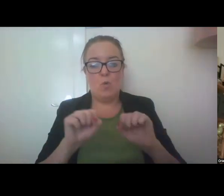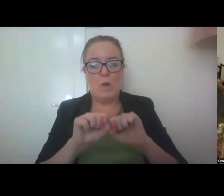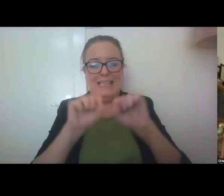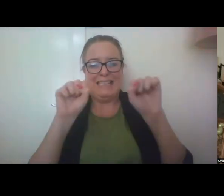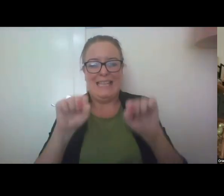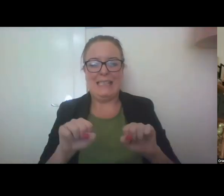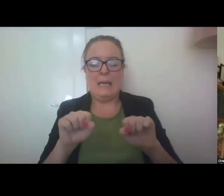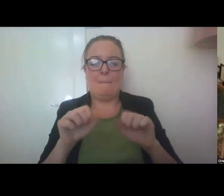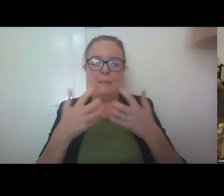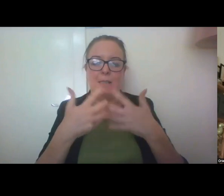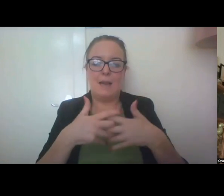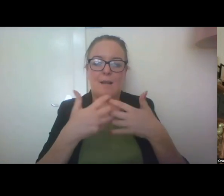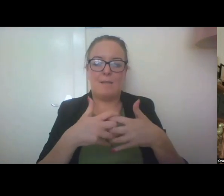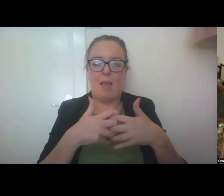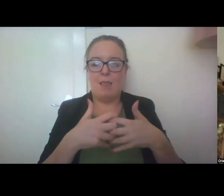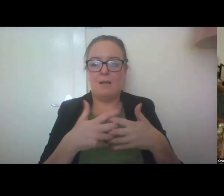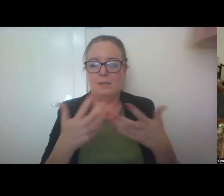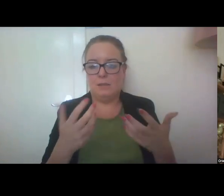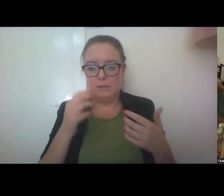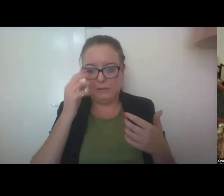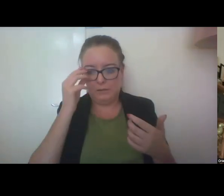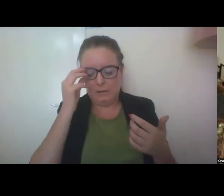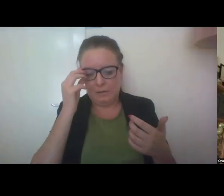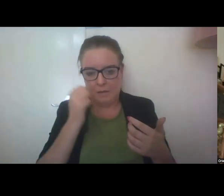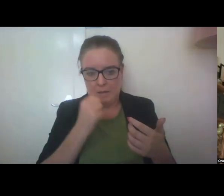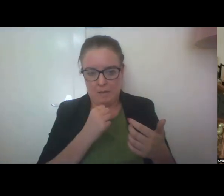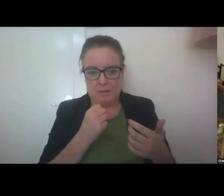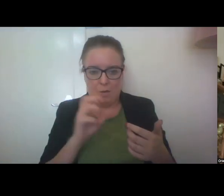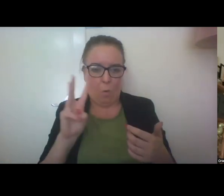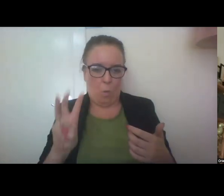Nuevo Sistemas Tecnologías, is my very fancy Spanish.